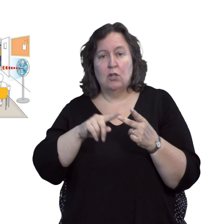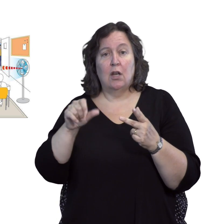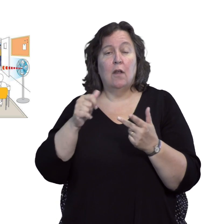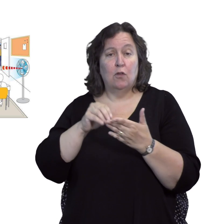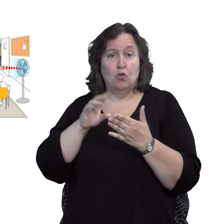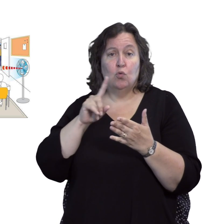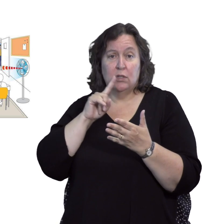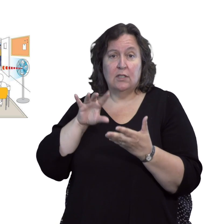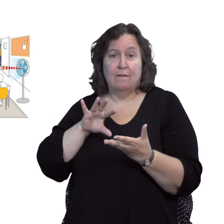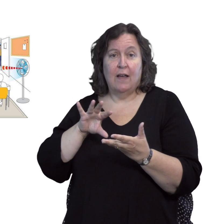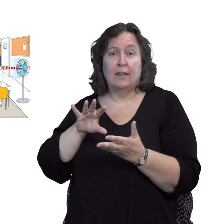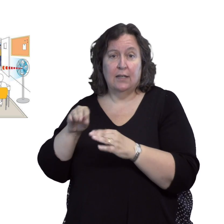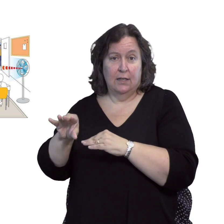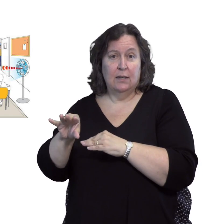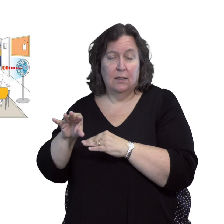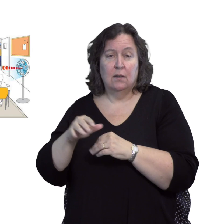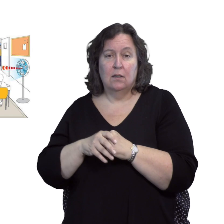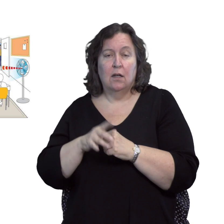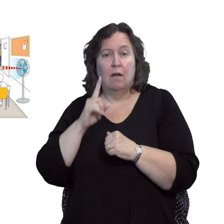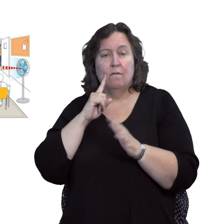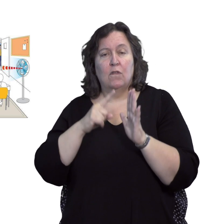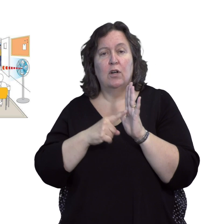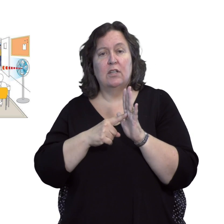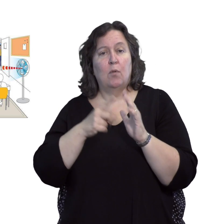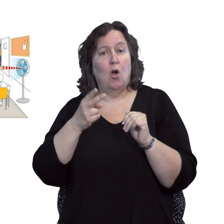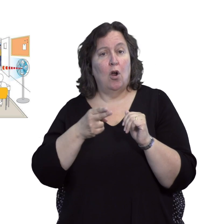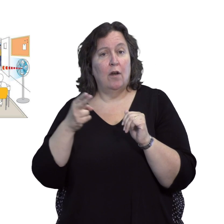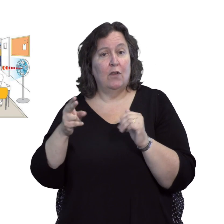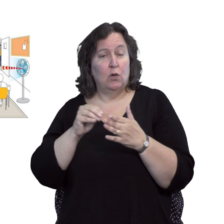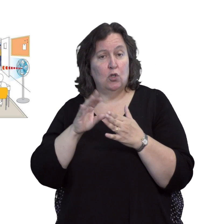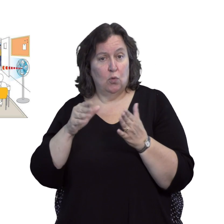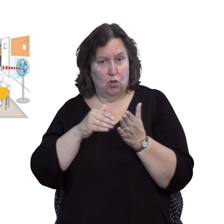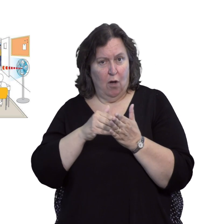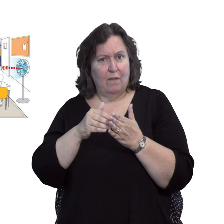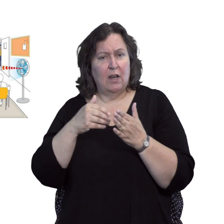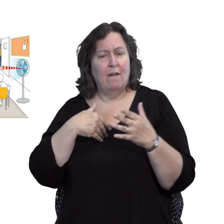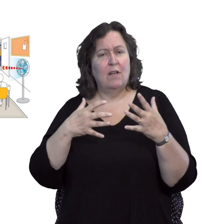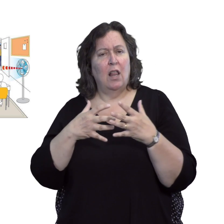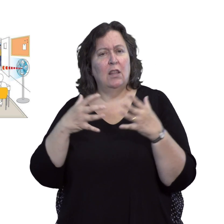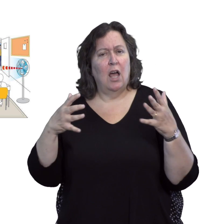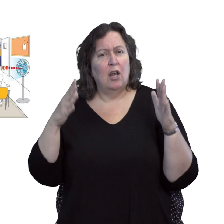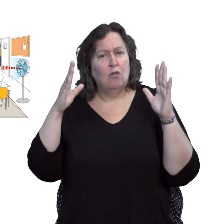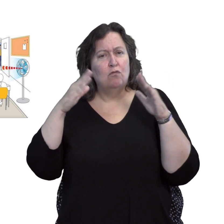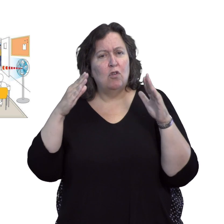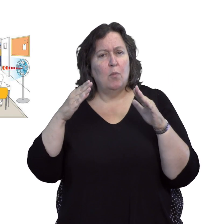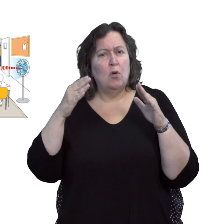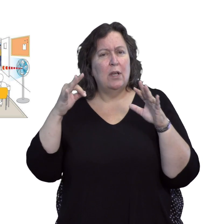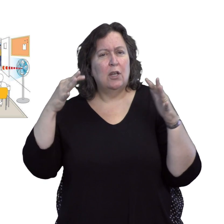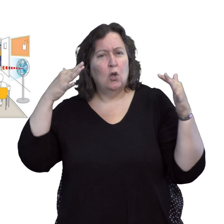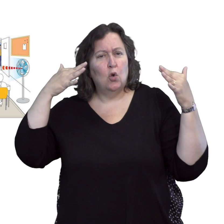For example, hard of hearing students often have a lot of trouble in noise.